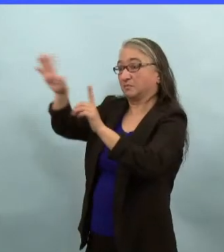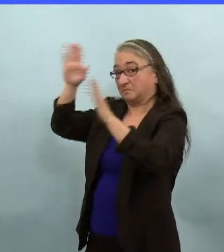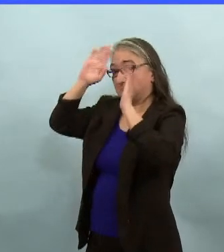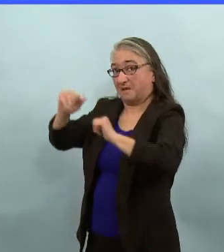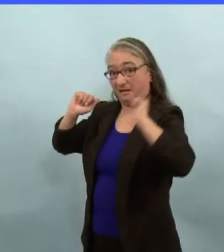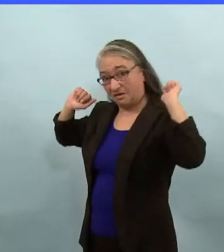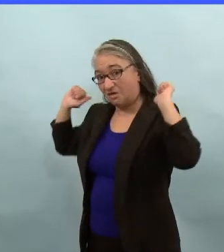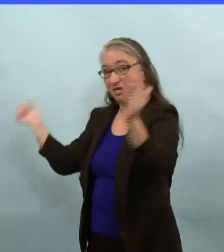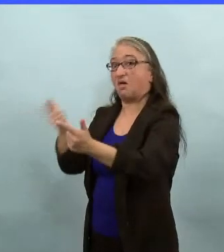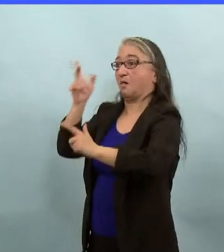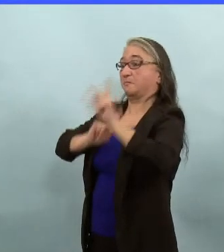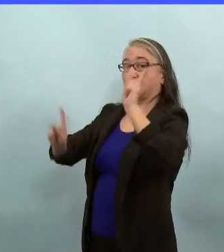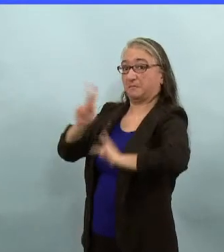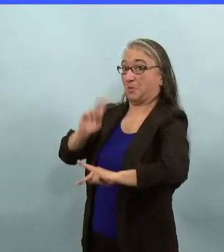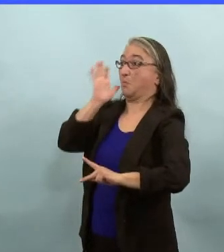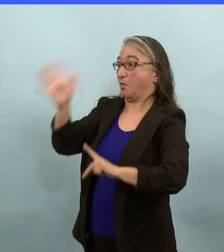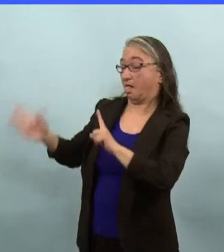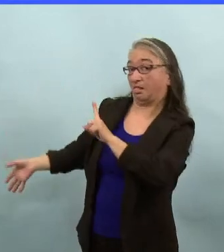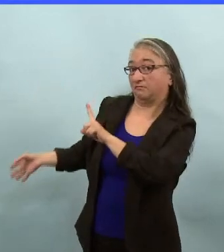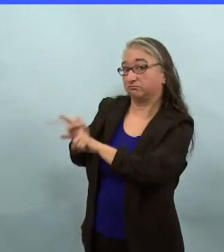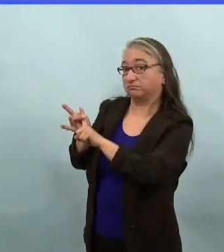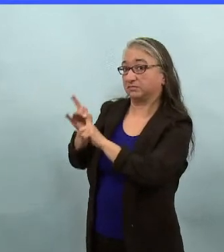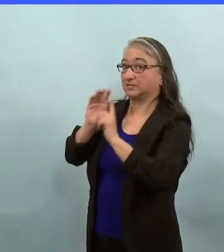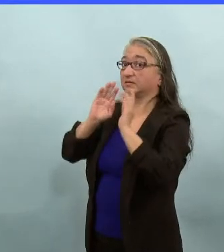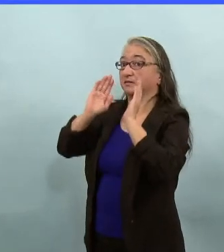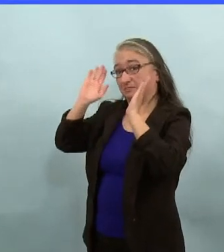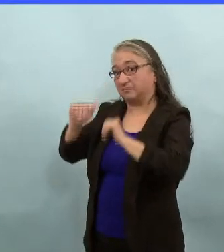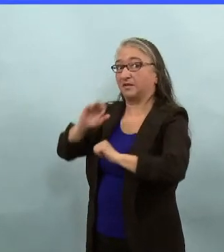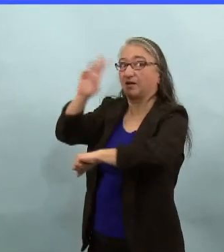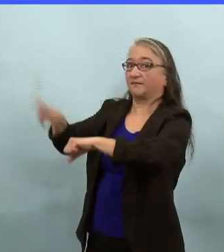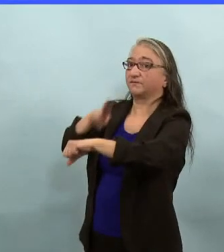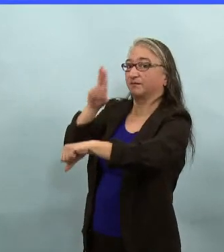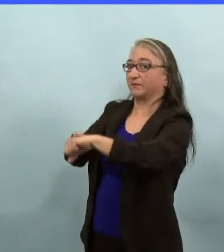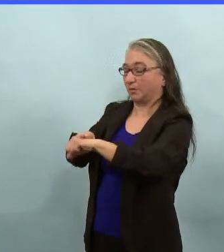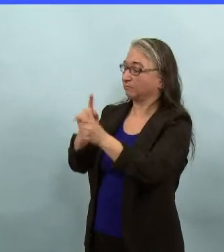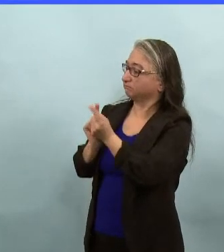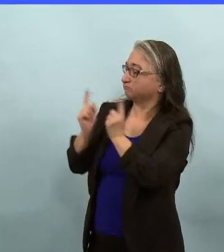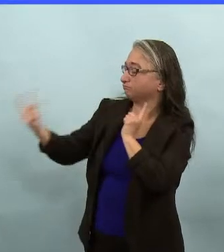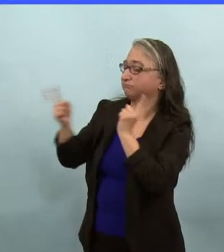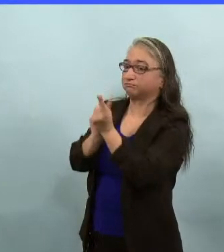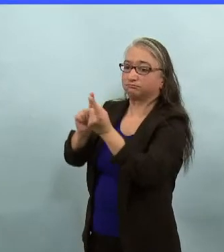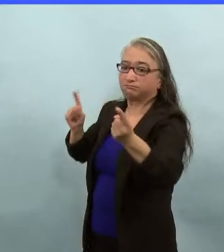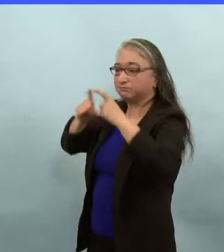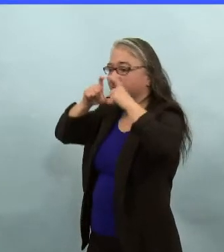distancing we've been saying that now for over a year what today gives us the expectation that